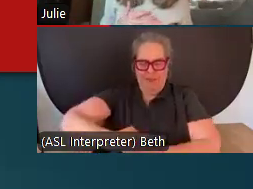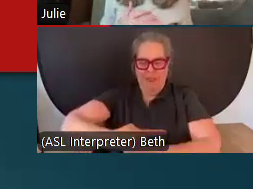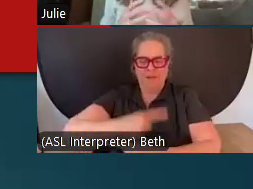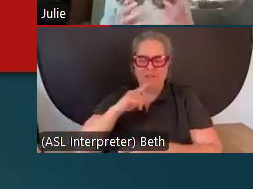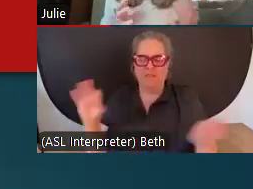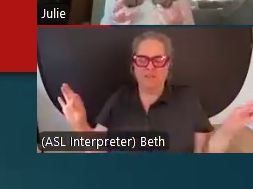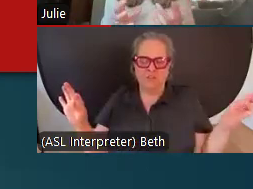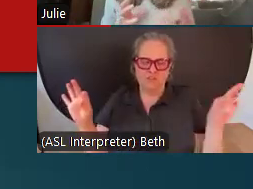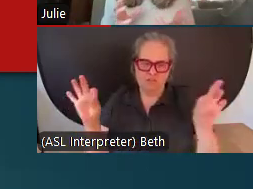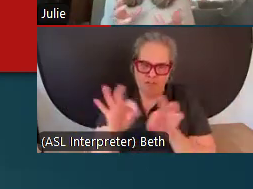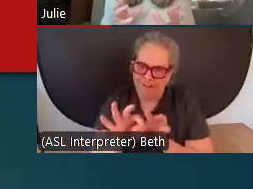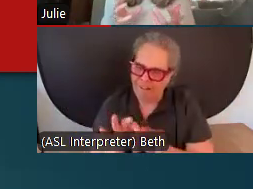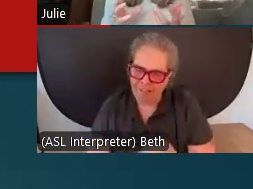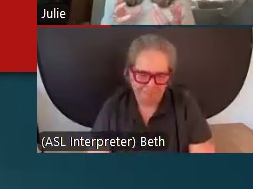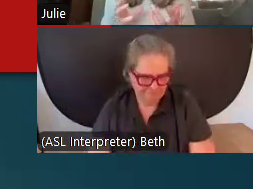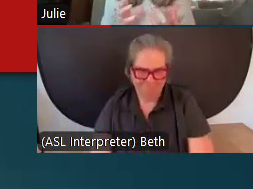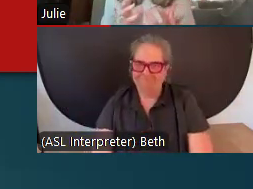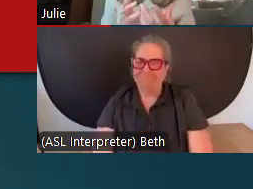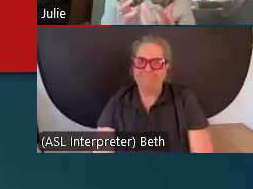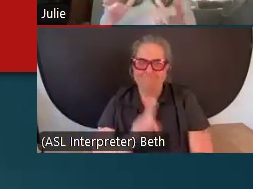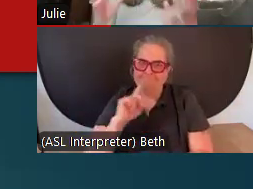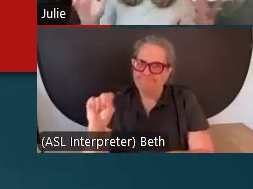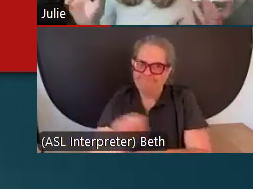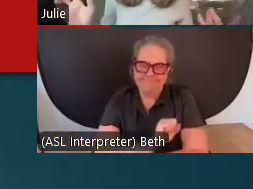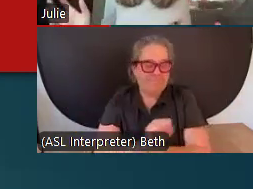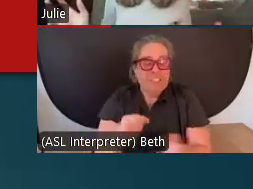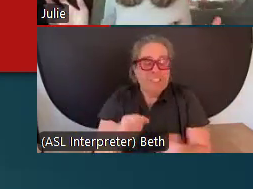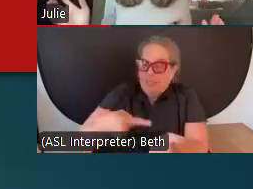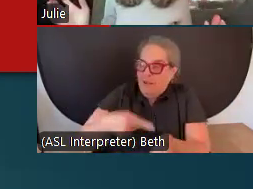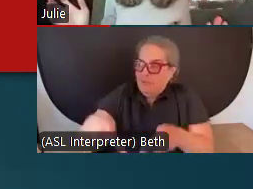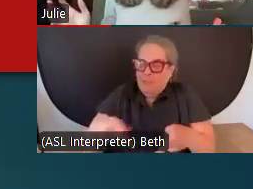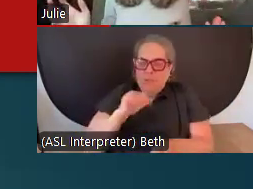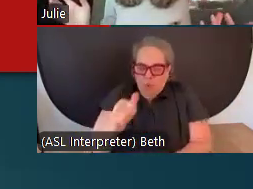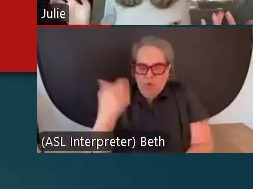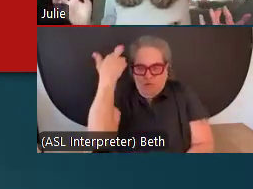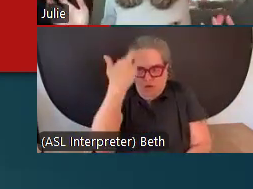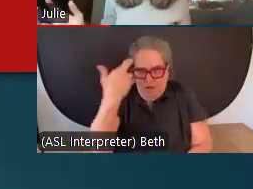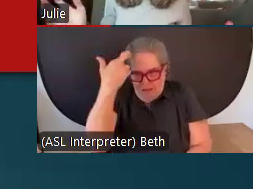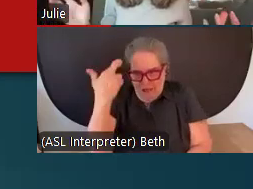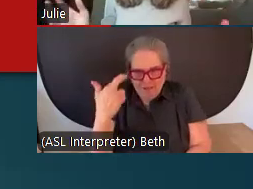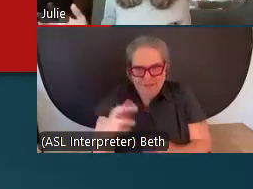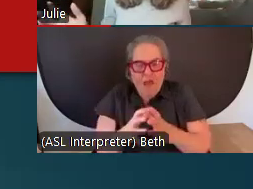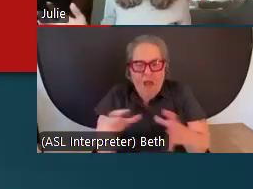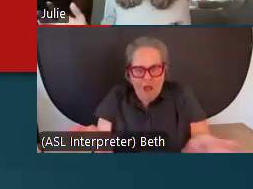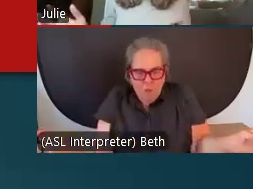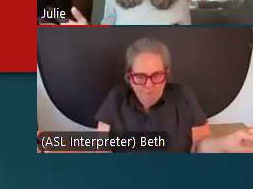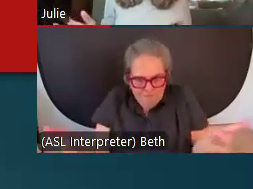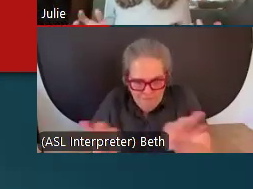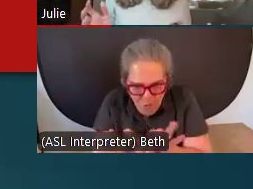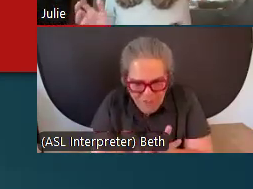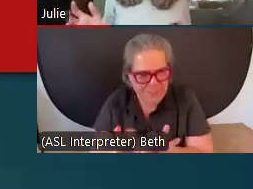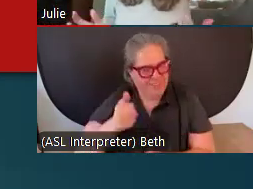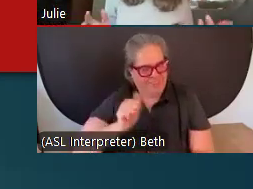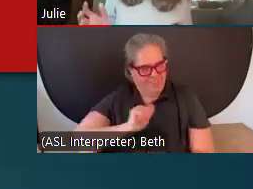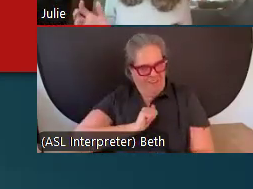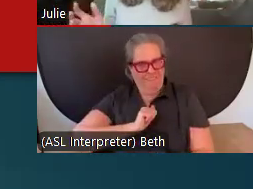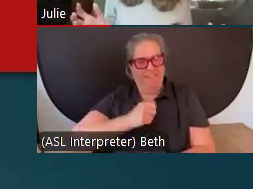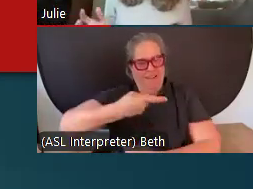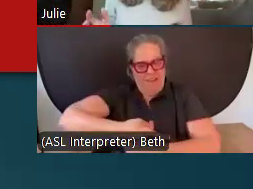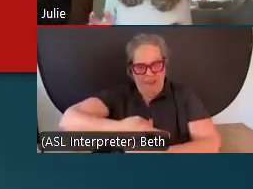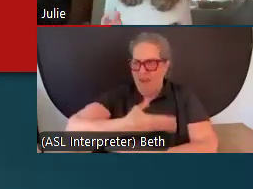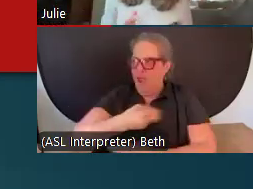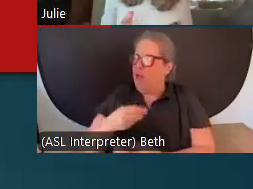And sometimes people don't think about the breadth of sources of help.